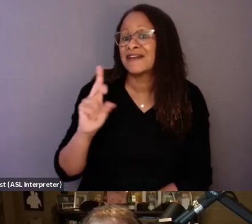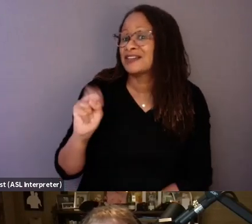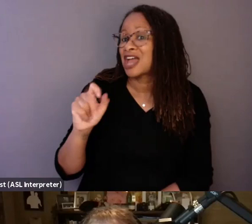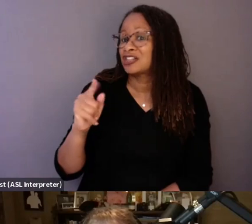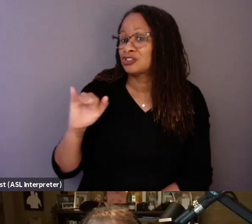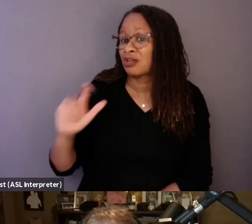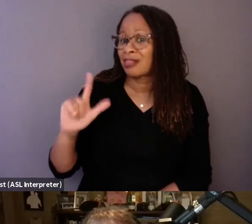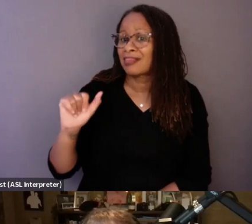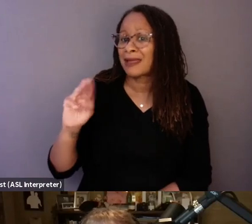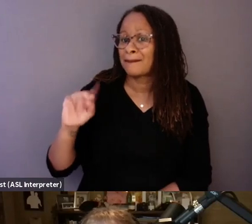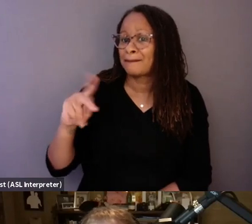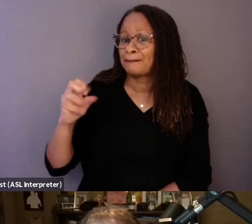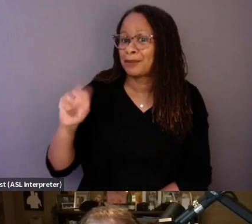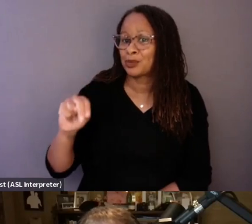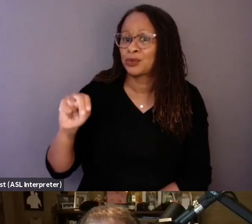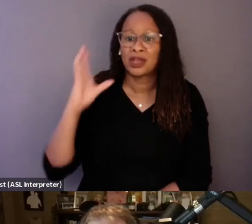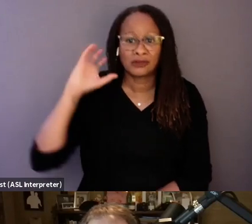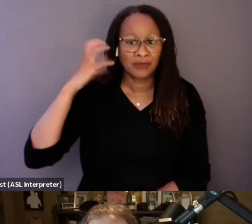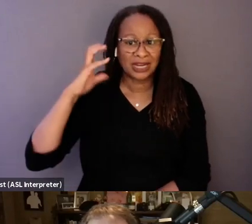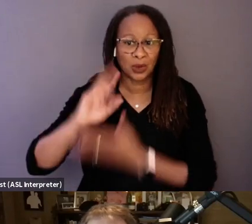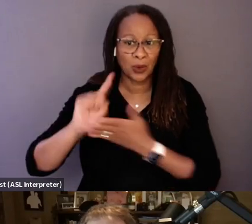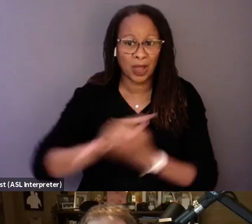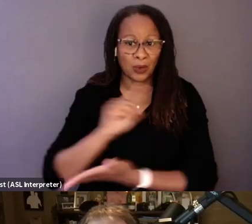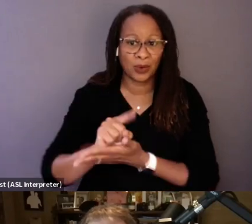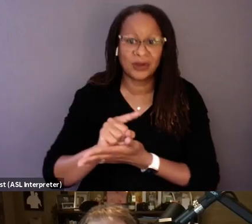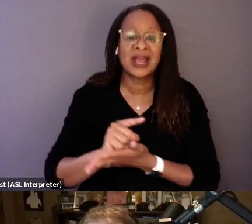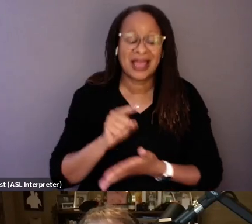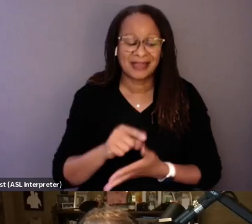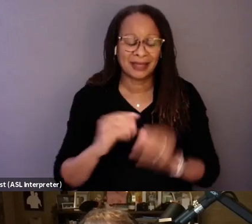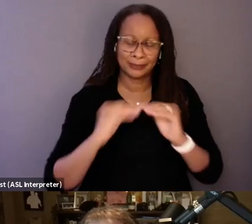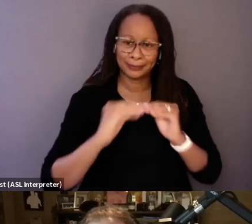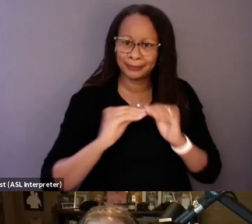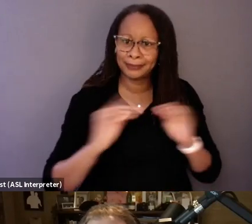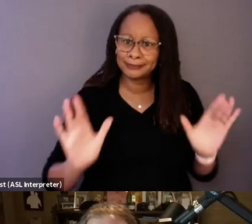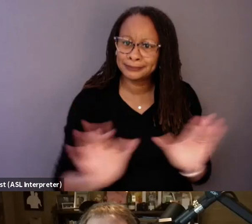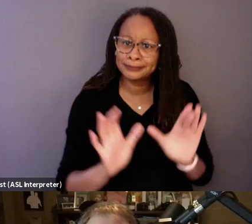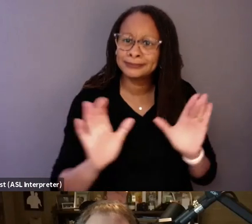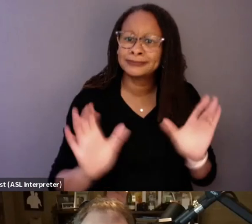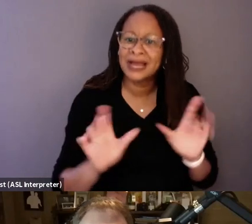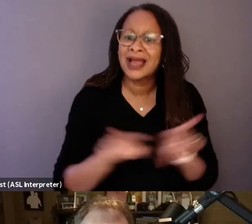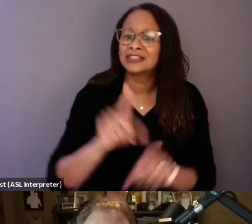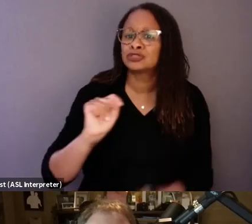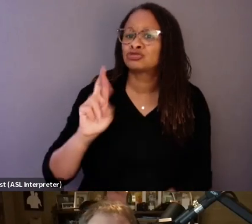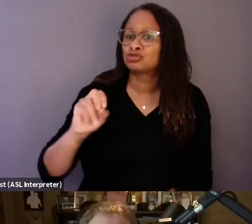and refined them as a troop. And I can't tell you